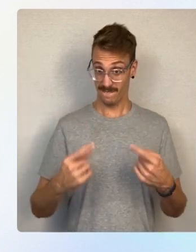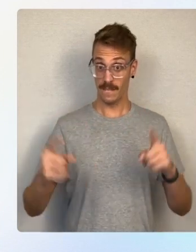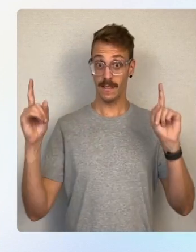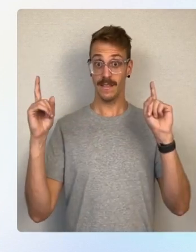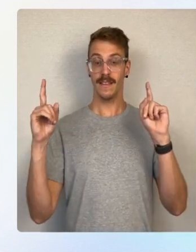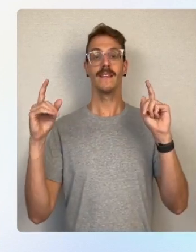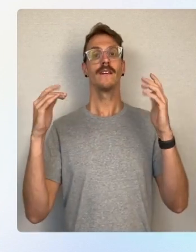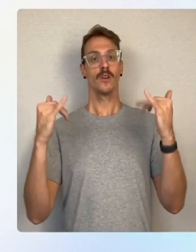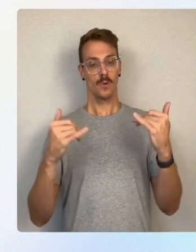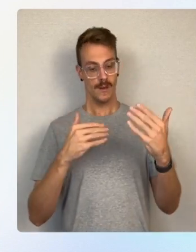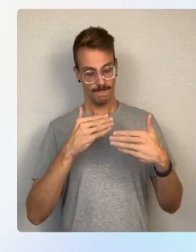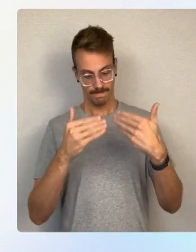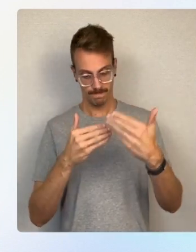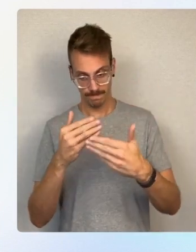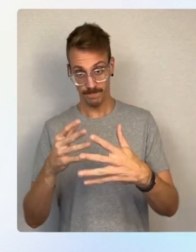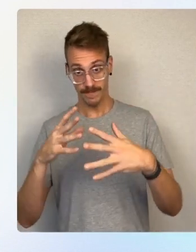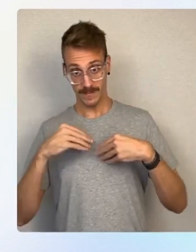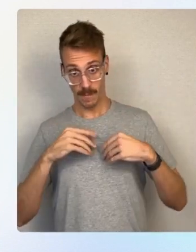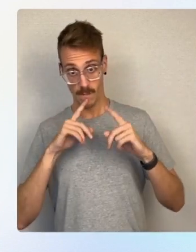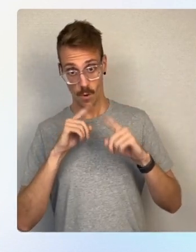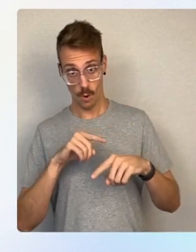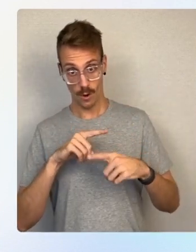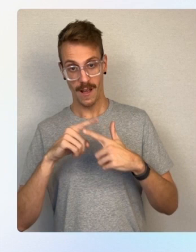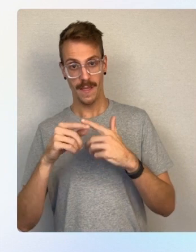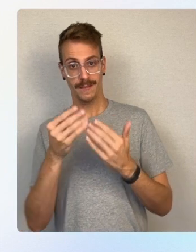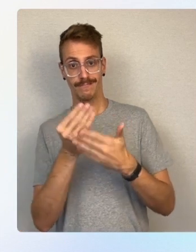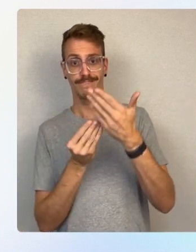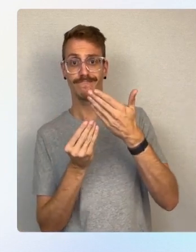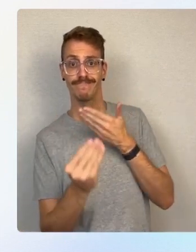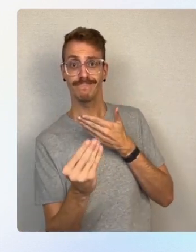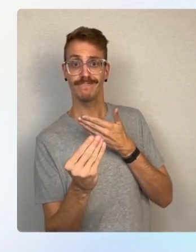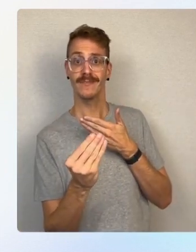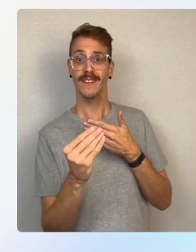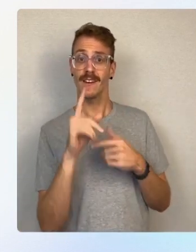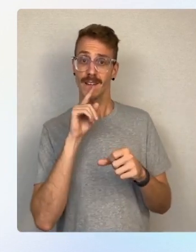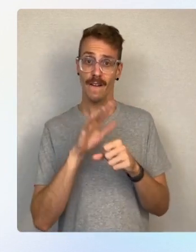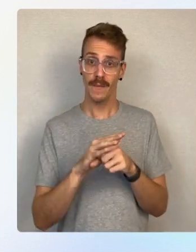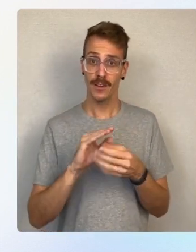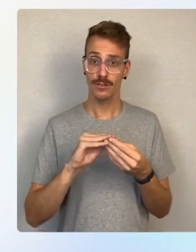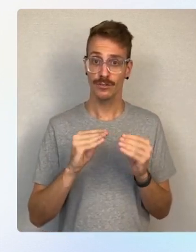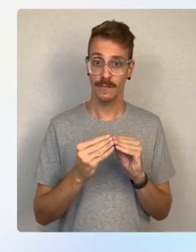Finally, we process the order and return a confirmation number.